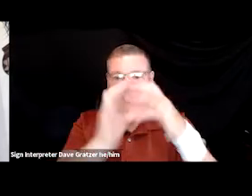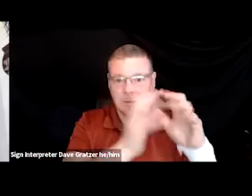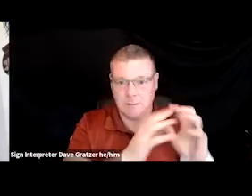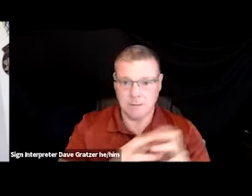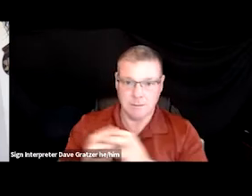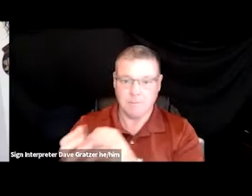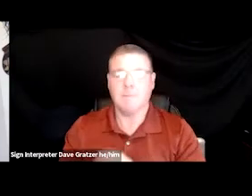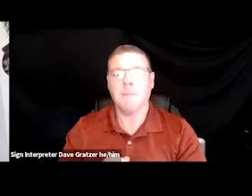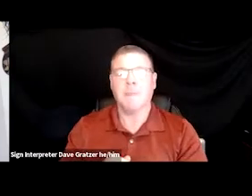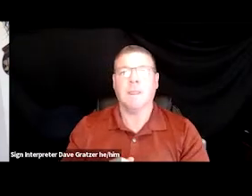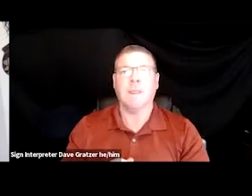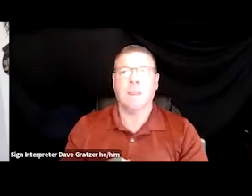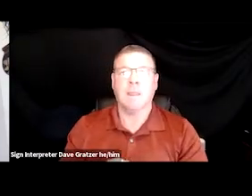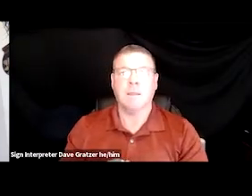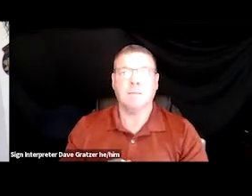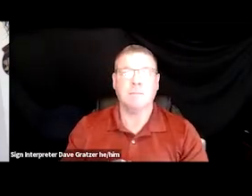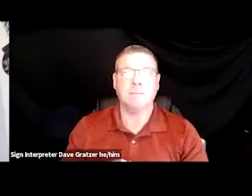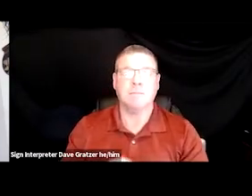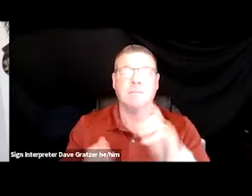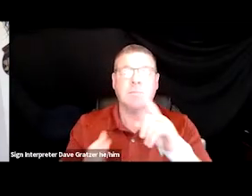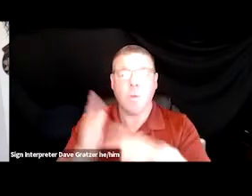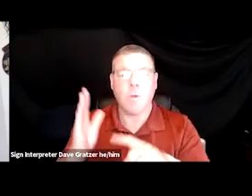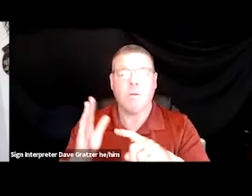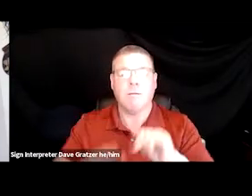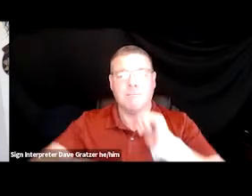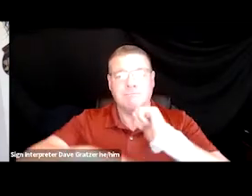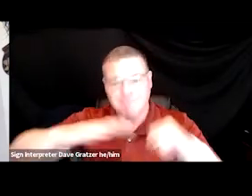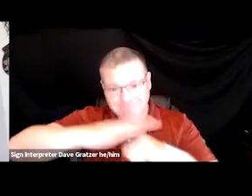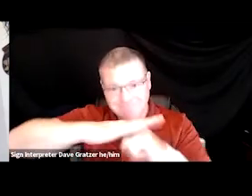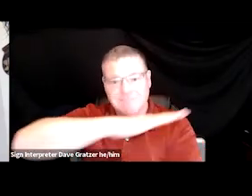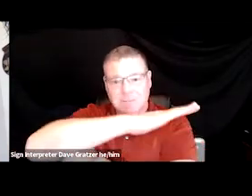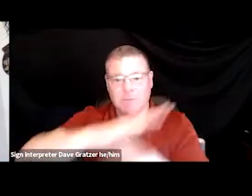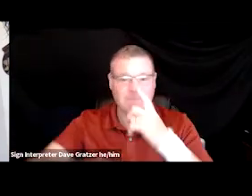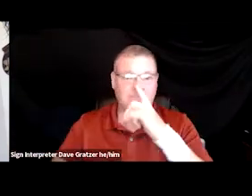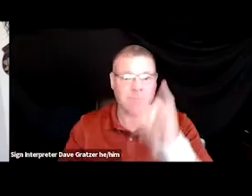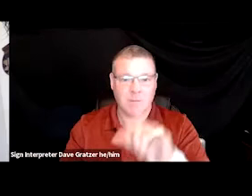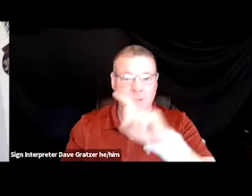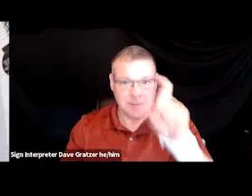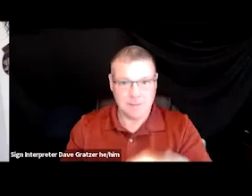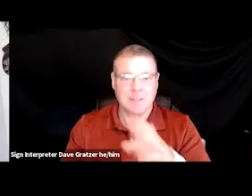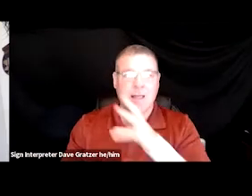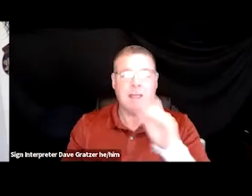of what the foundational elements for Texas, and ensuring that we have